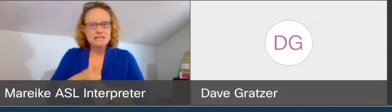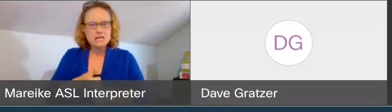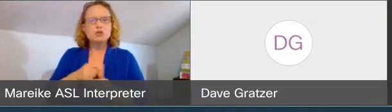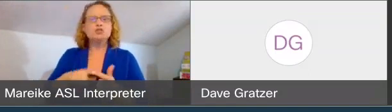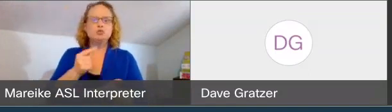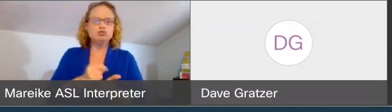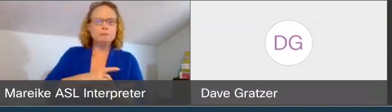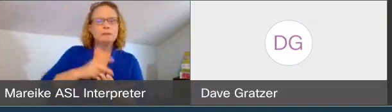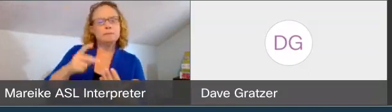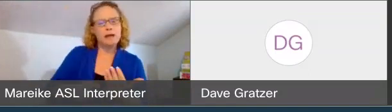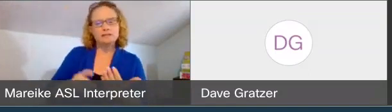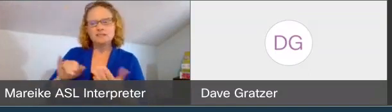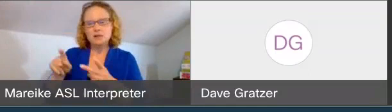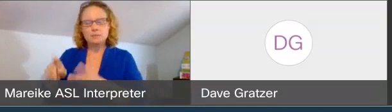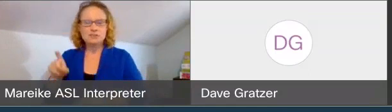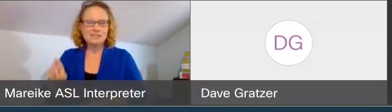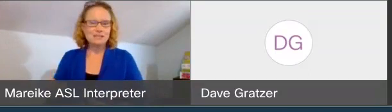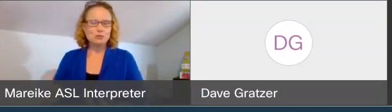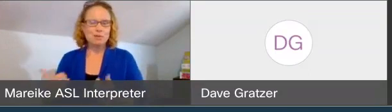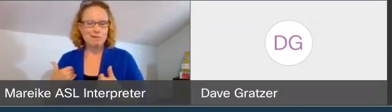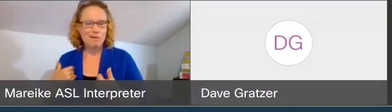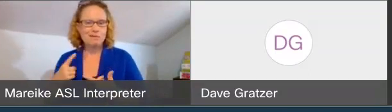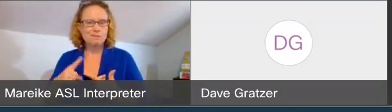does a person need to have in order to be eligible?